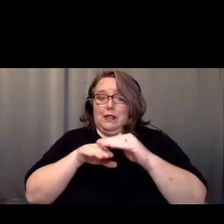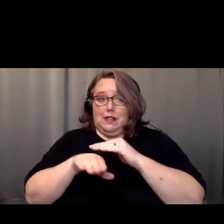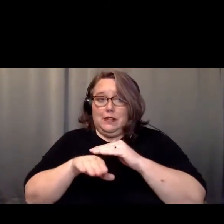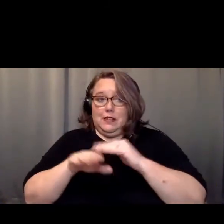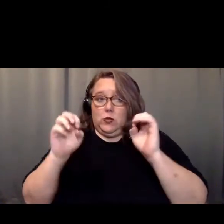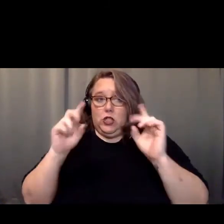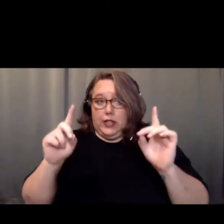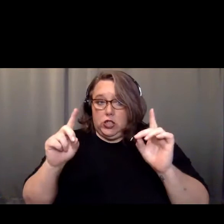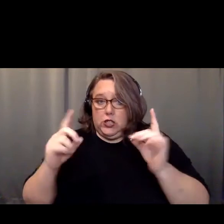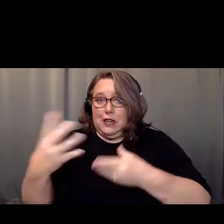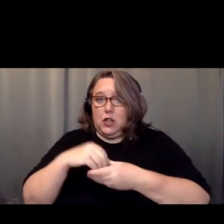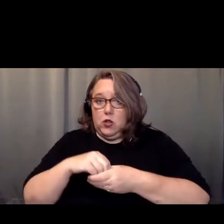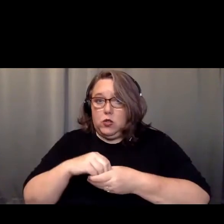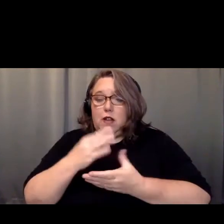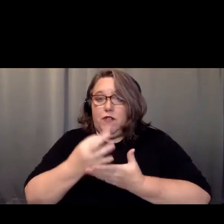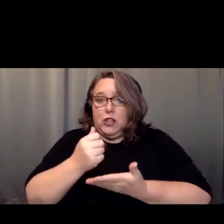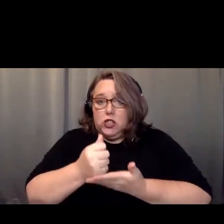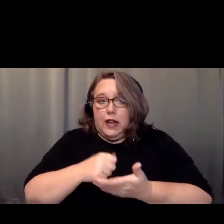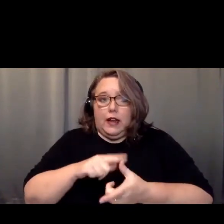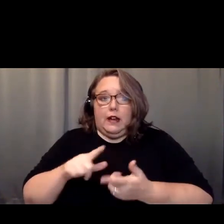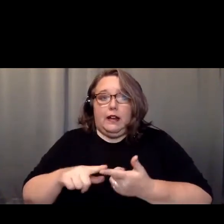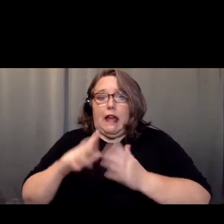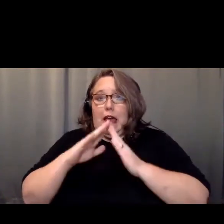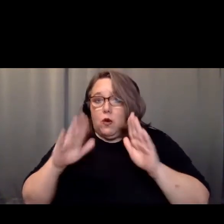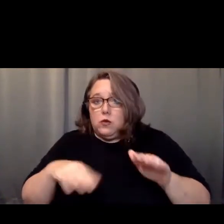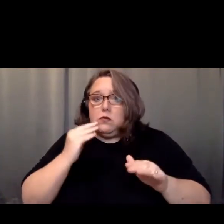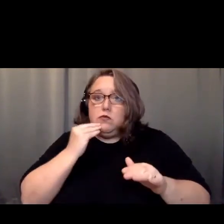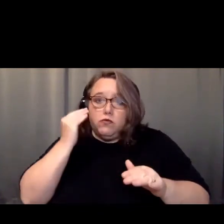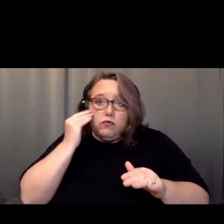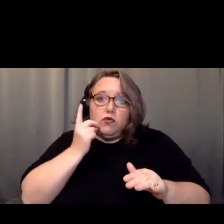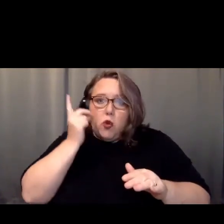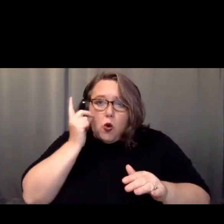that includes financial aid, housing, student activities.